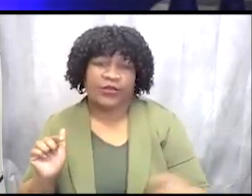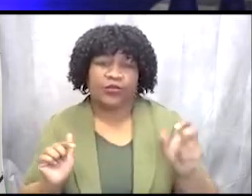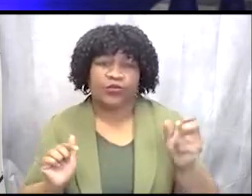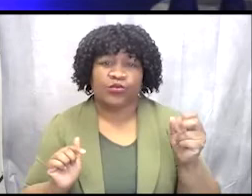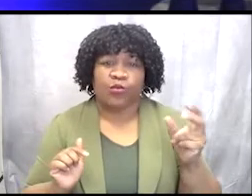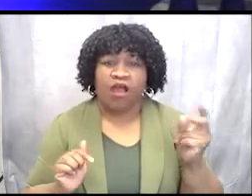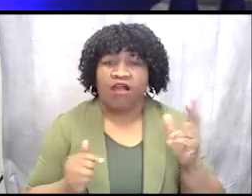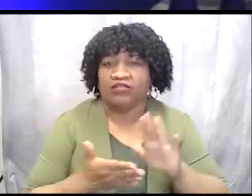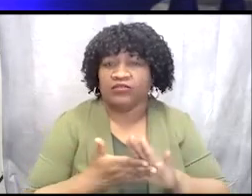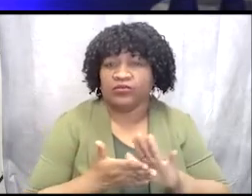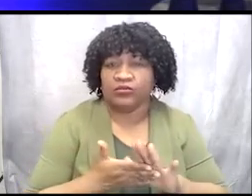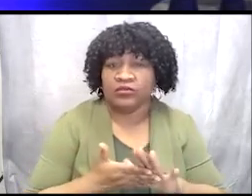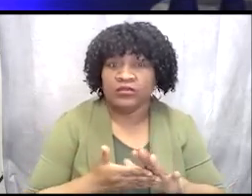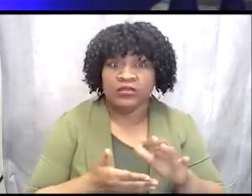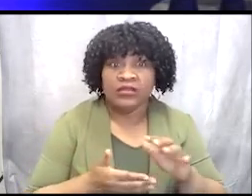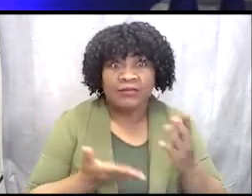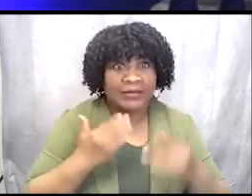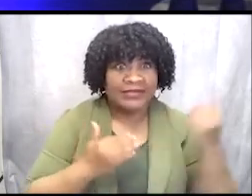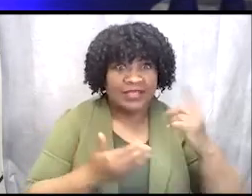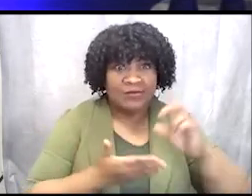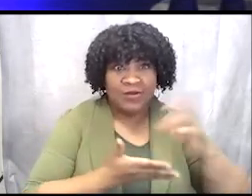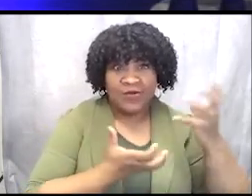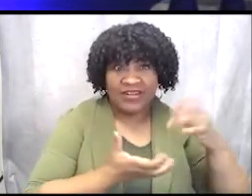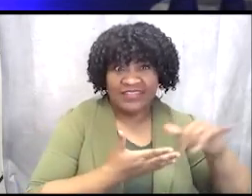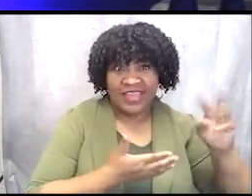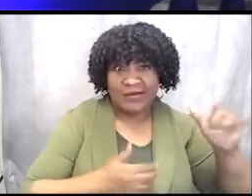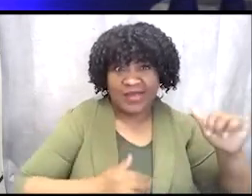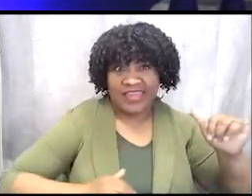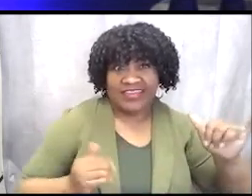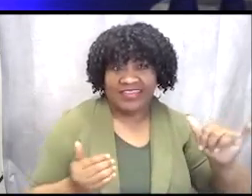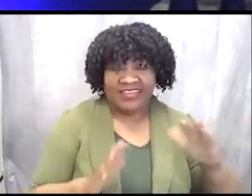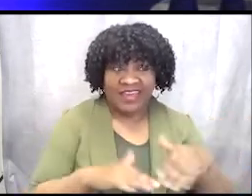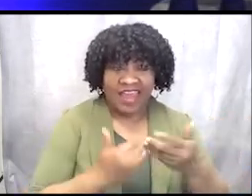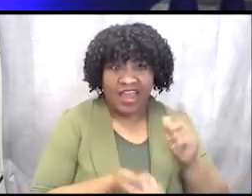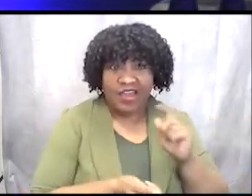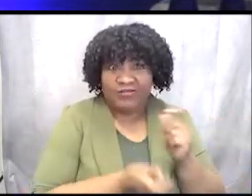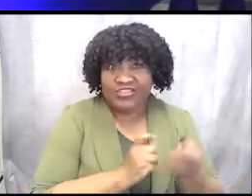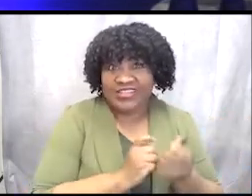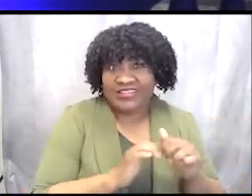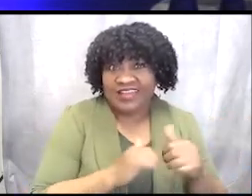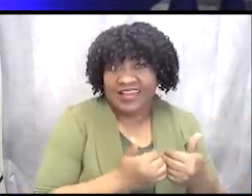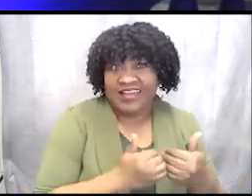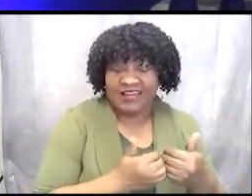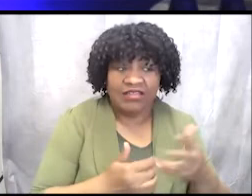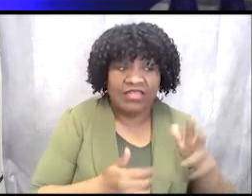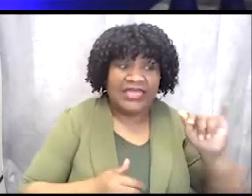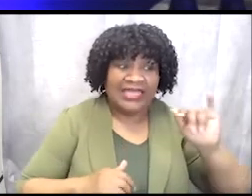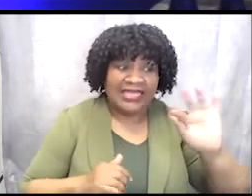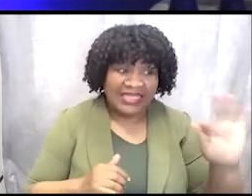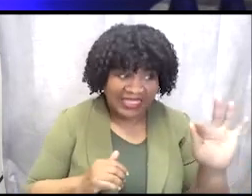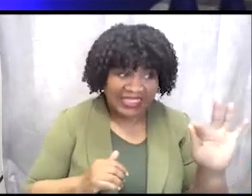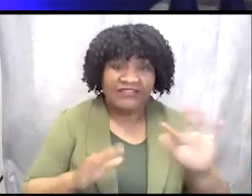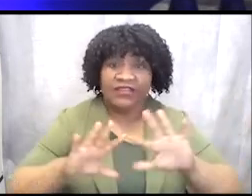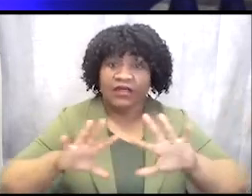And I think that is by design. And it will only change if the collection of goodwill